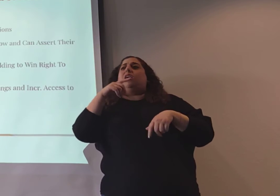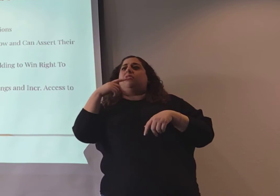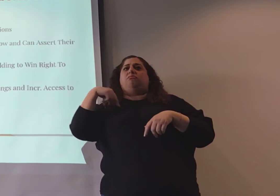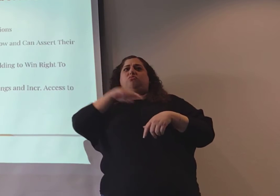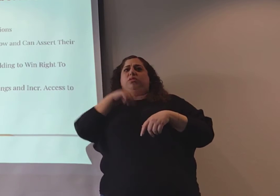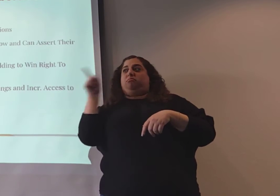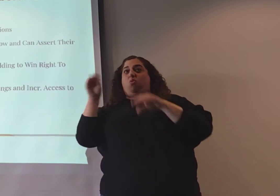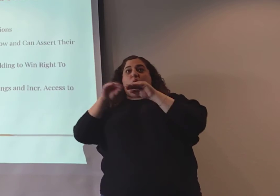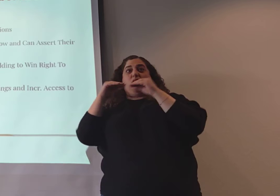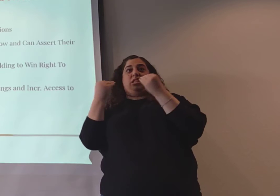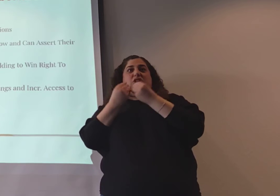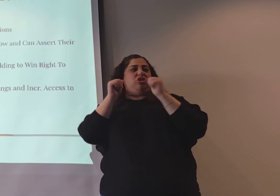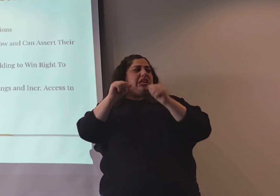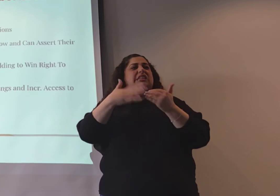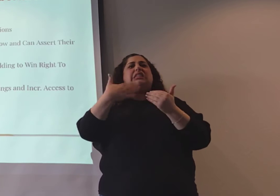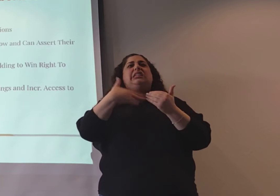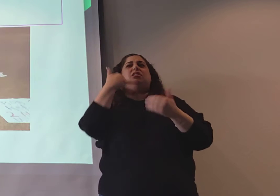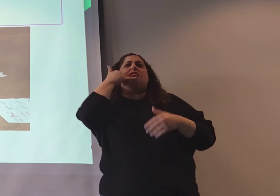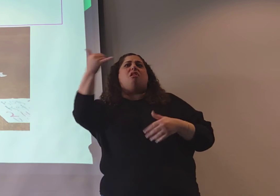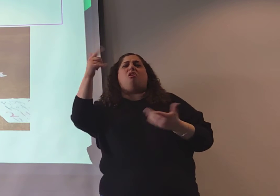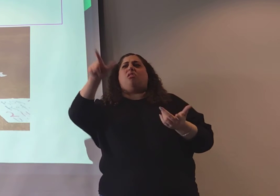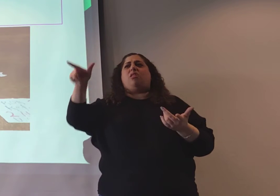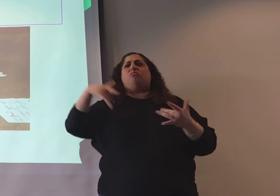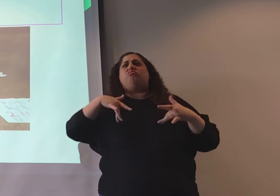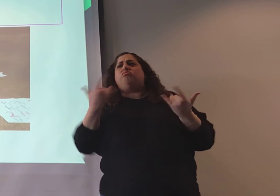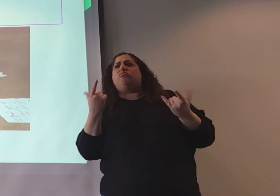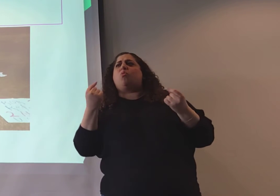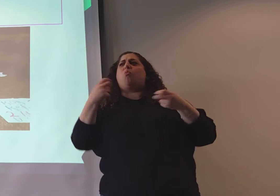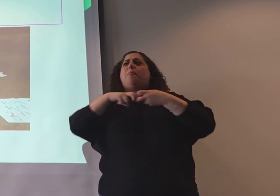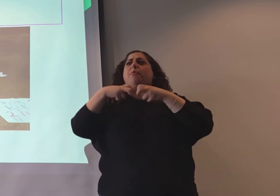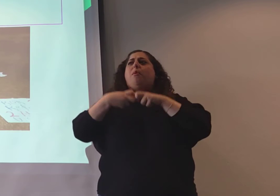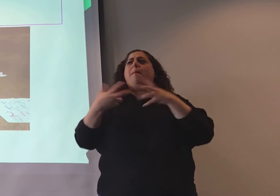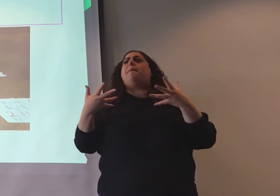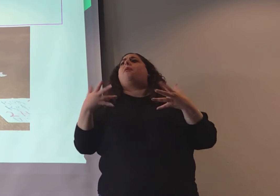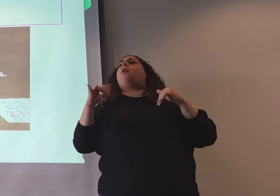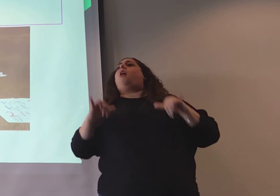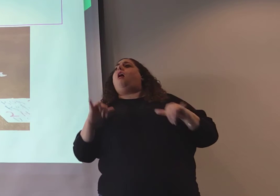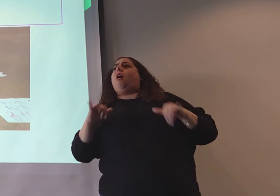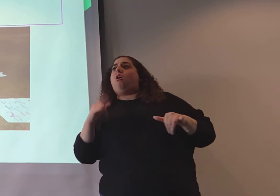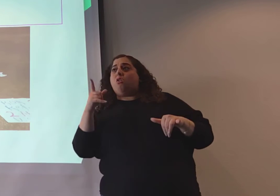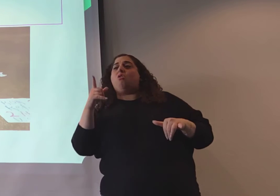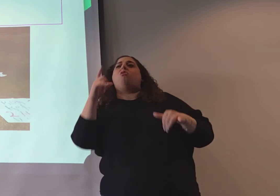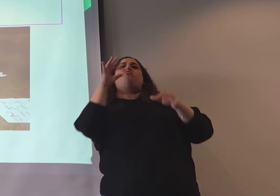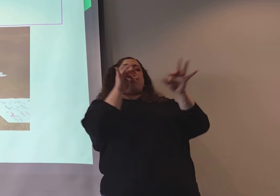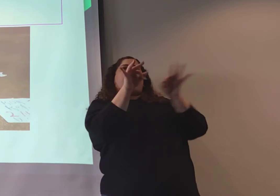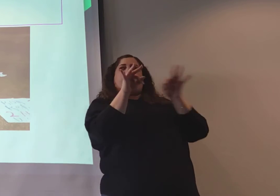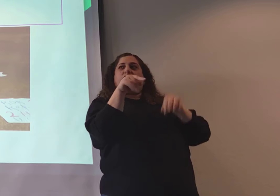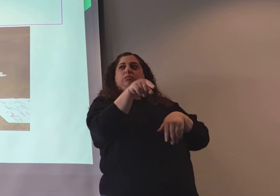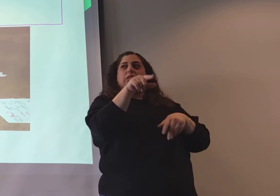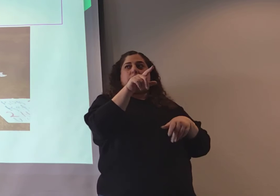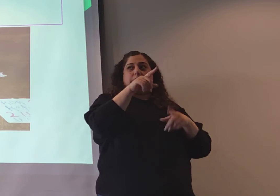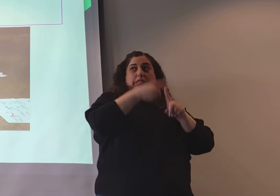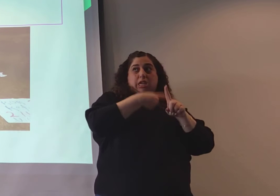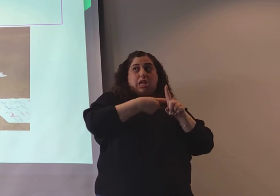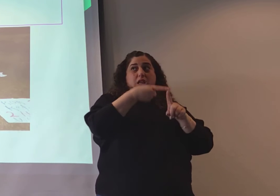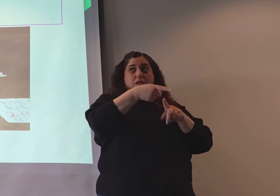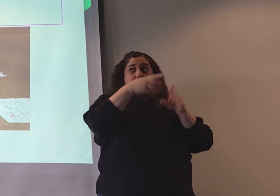So like I said before, we are just trying to empower our people, empower refugees in